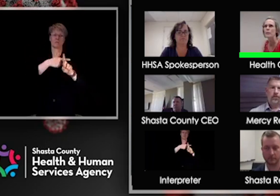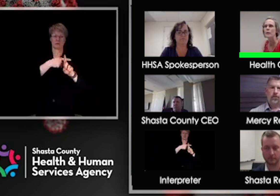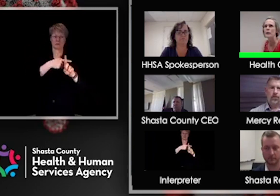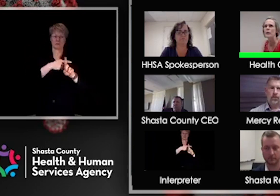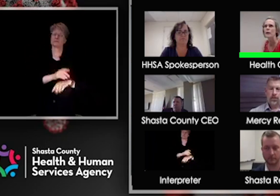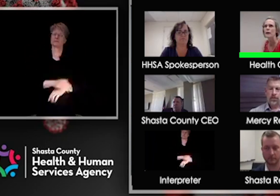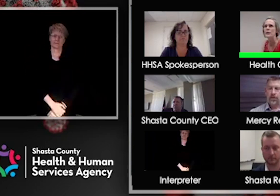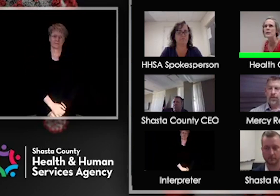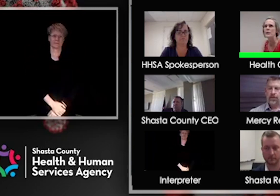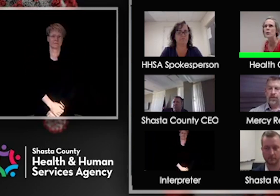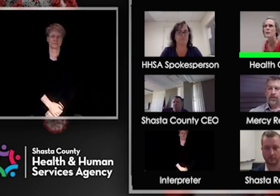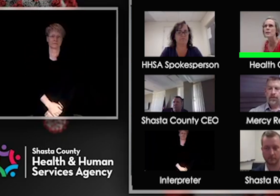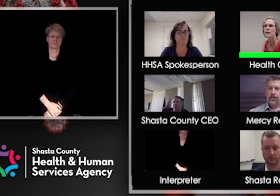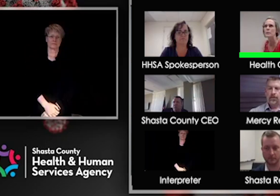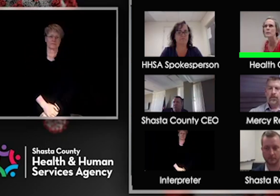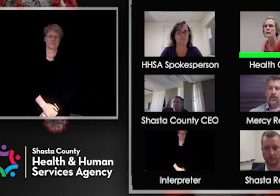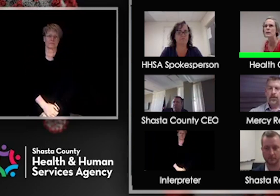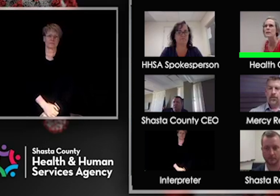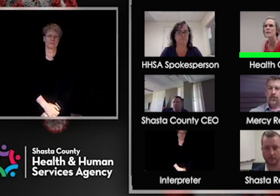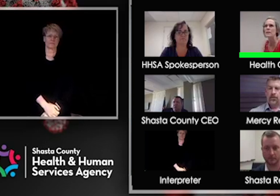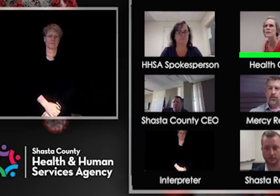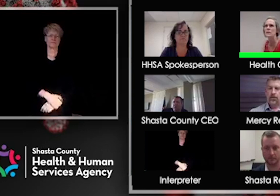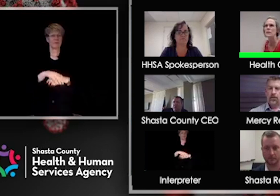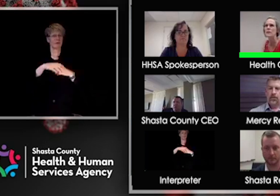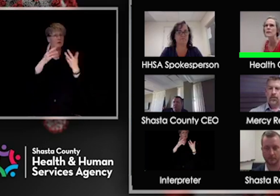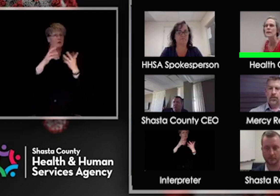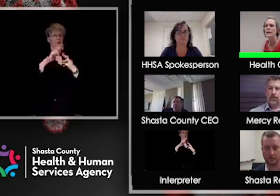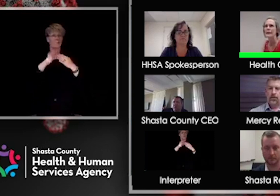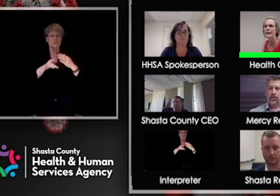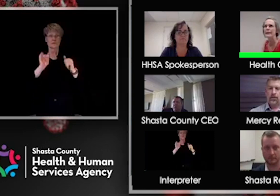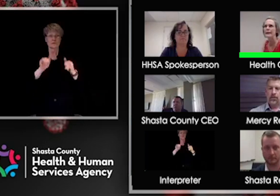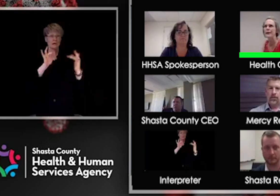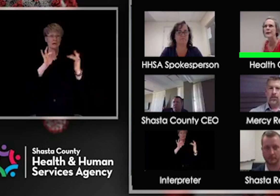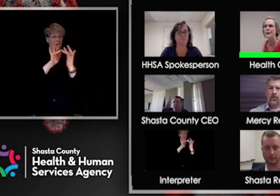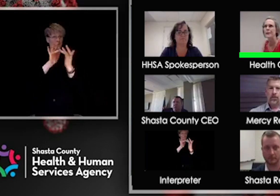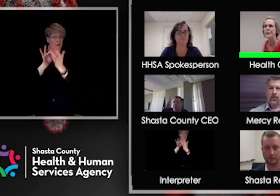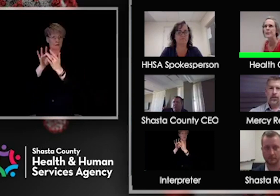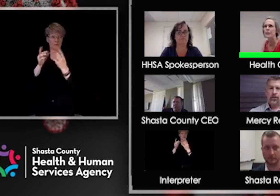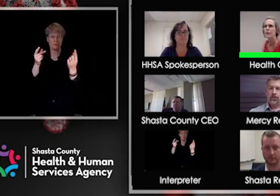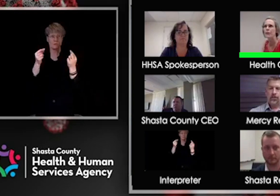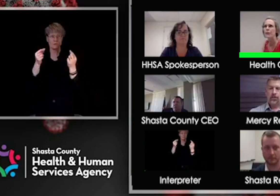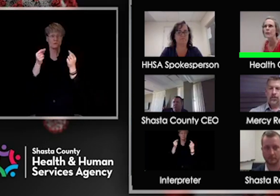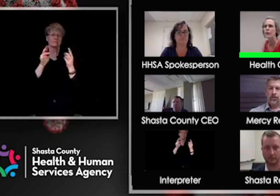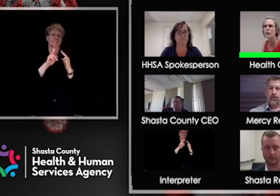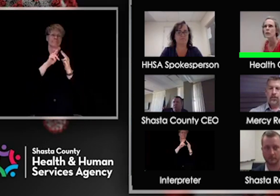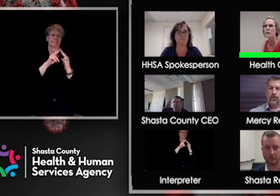have been either isolating or quarantining them, depending if they had symptoms, and